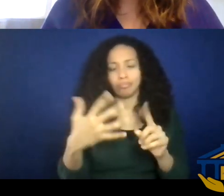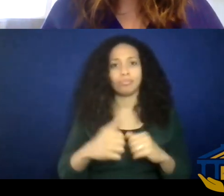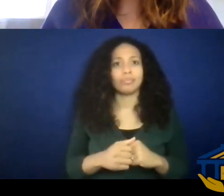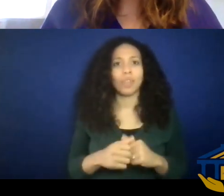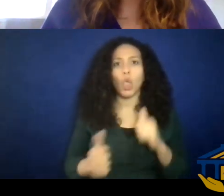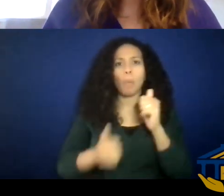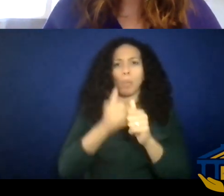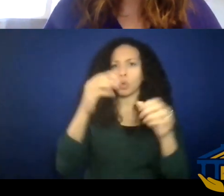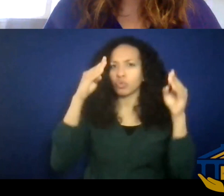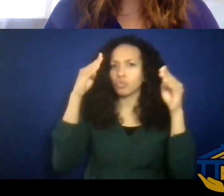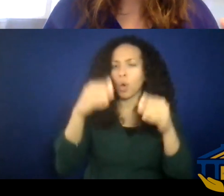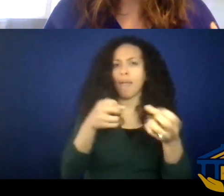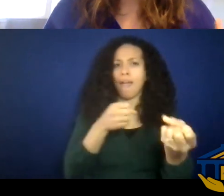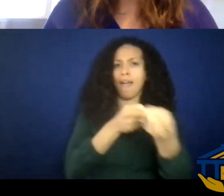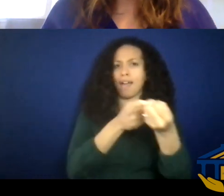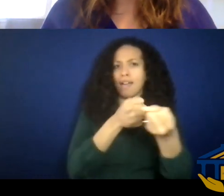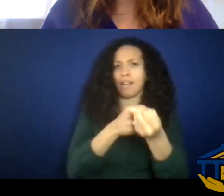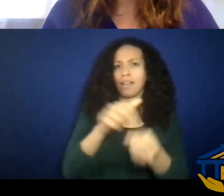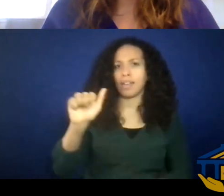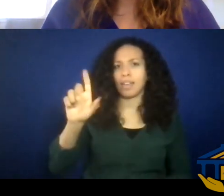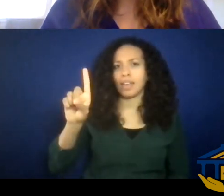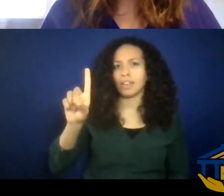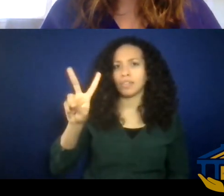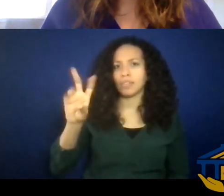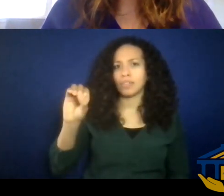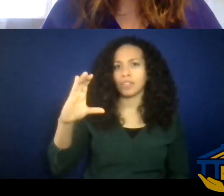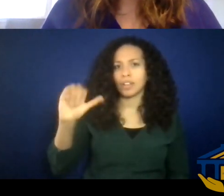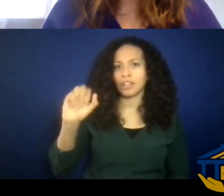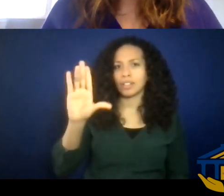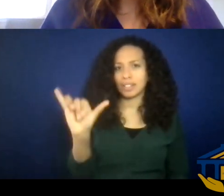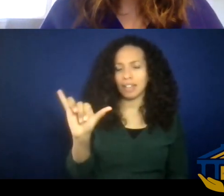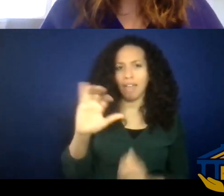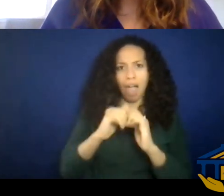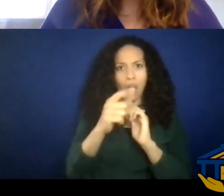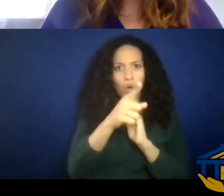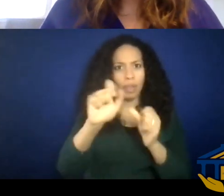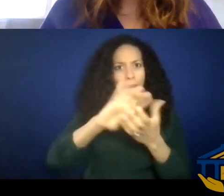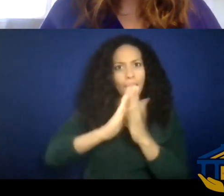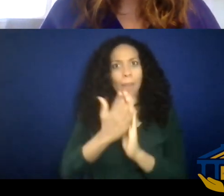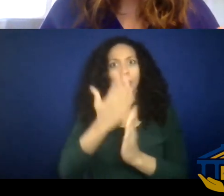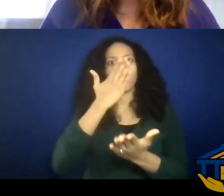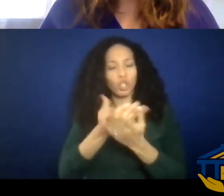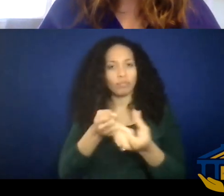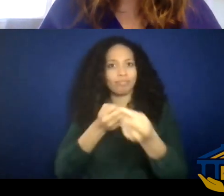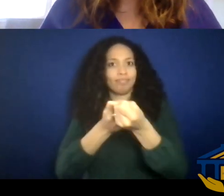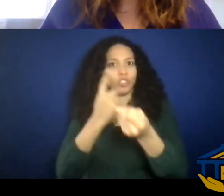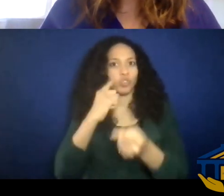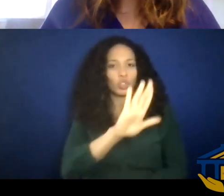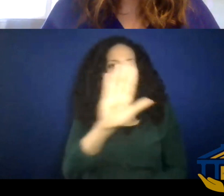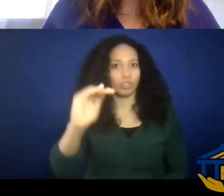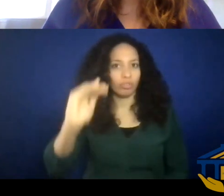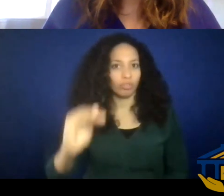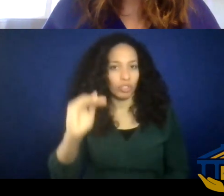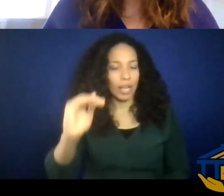and how can you be a good advocate for your child. My belief is a well-educated parent is always a